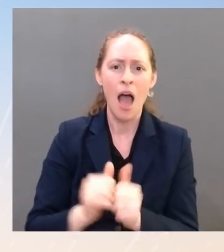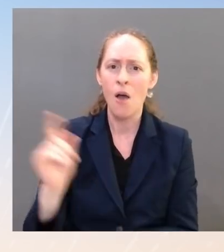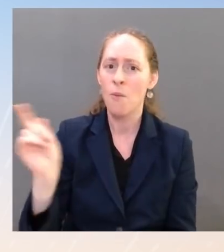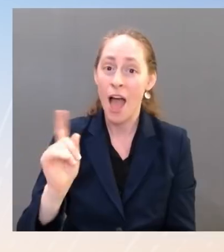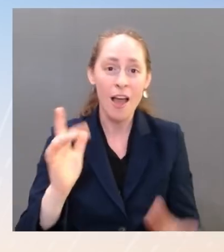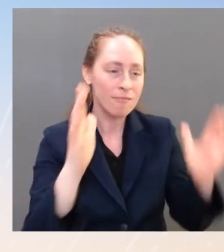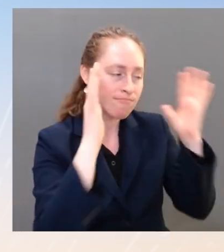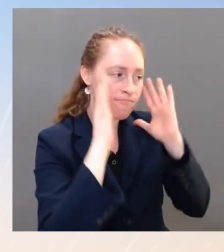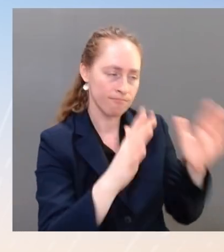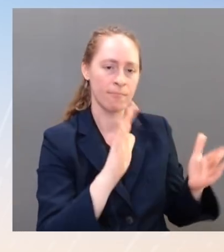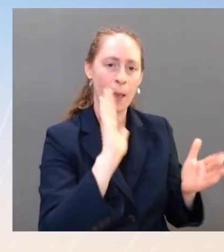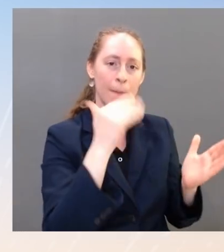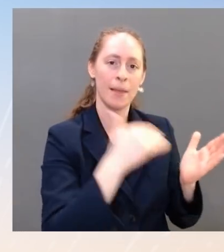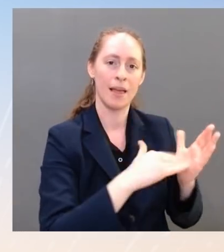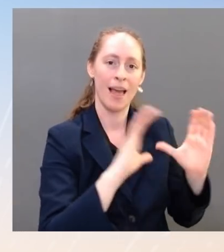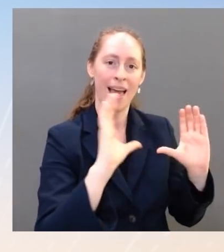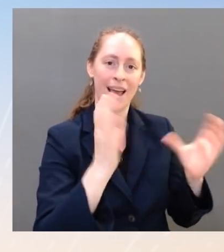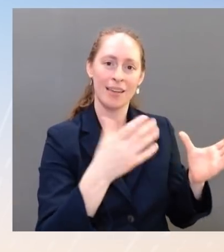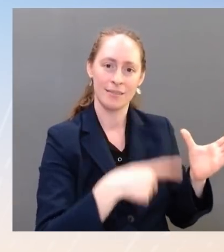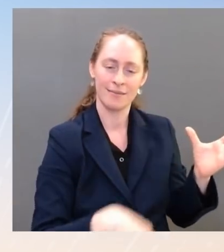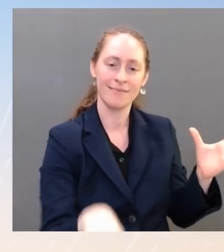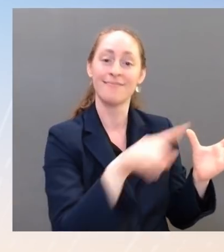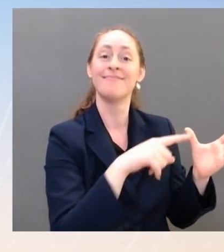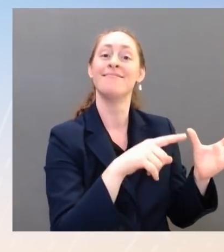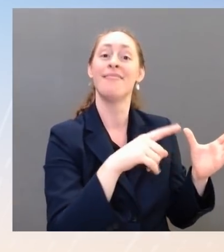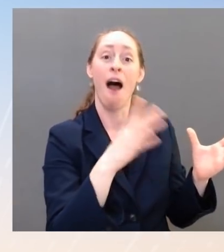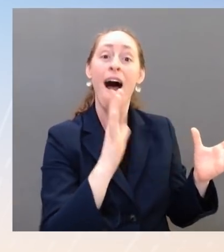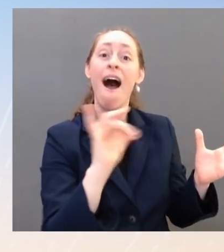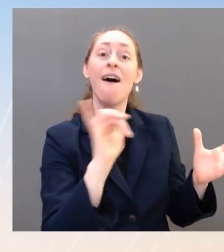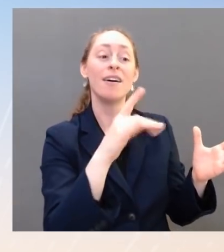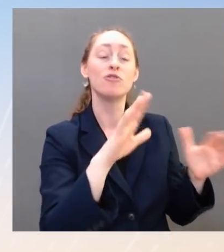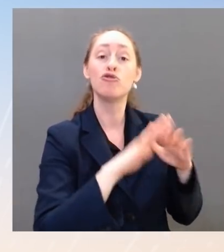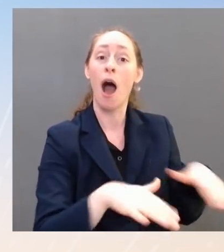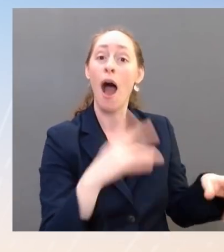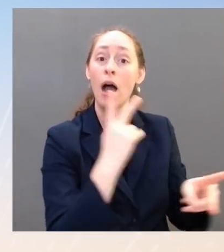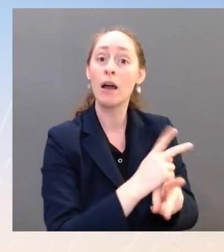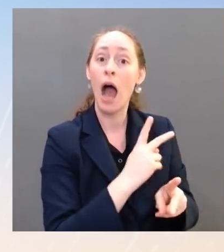and paid family leave. They also. We include pathways into the middle class for workers who have been shut out.